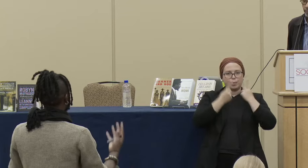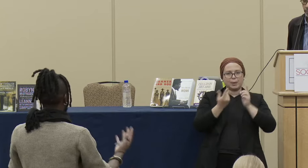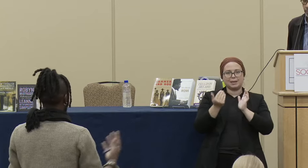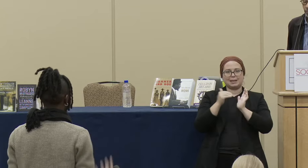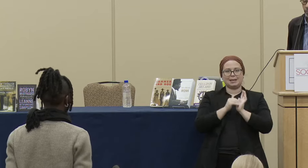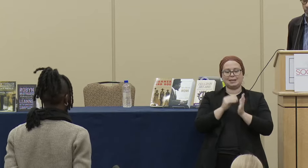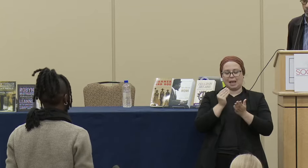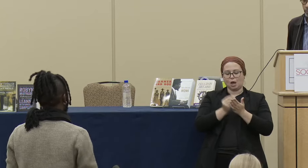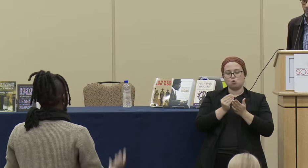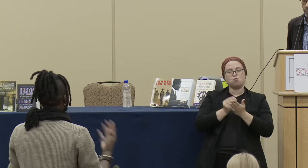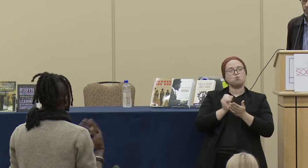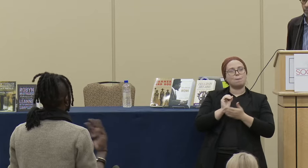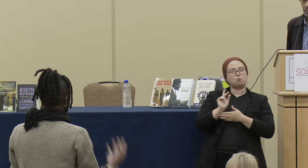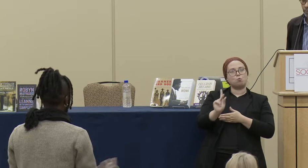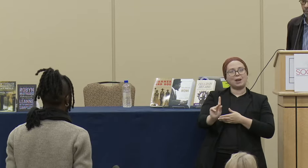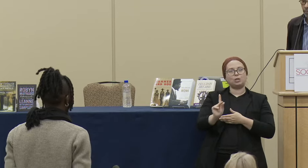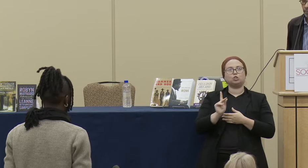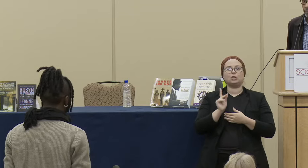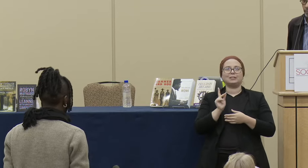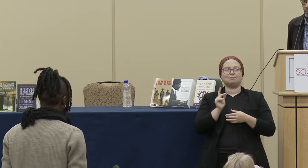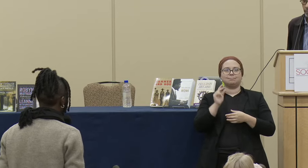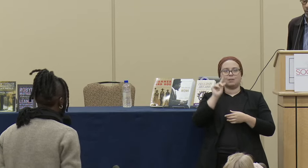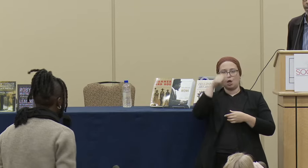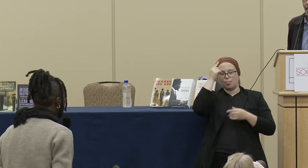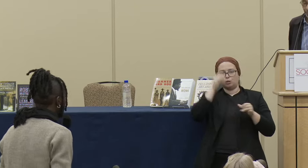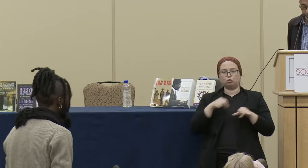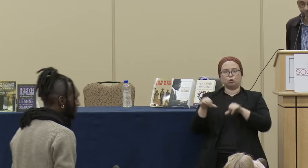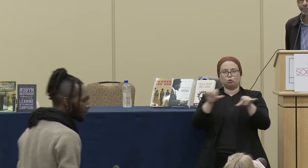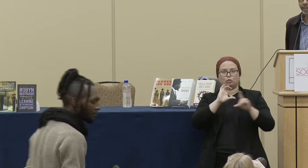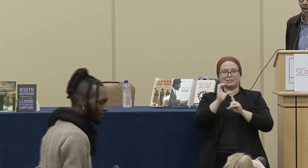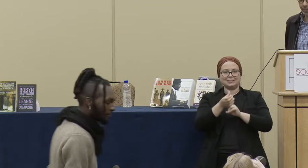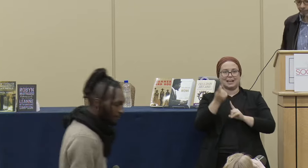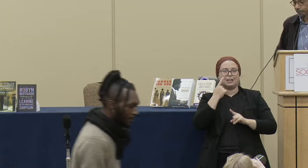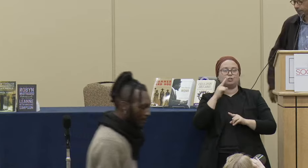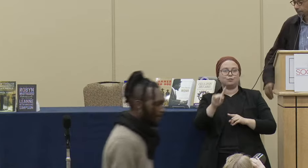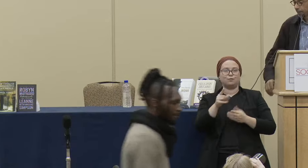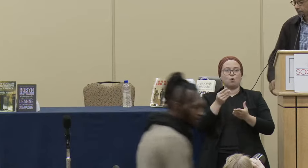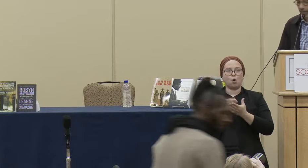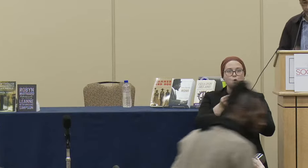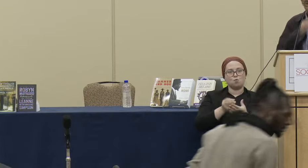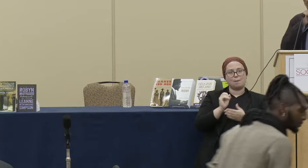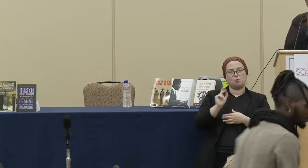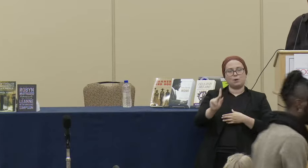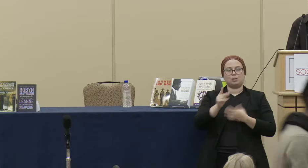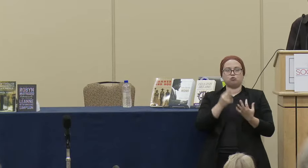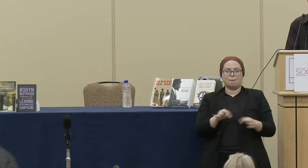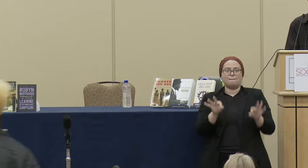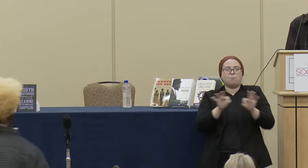reconsidering reparations, about the socialist case for reparations, and the importance for us to talk about that.